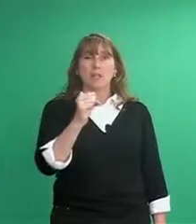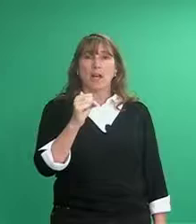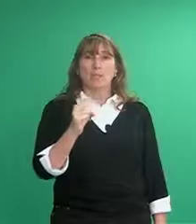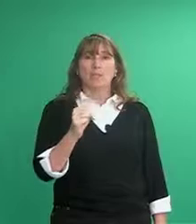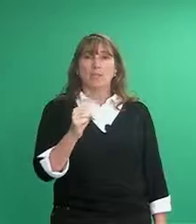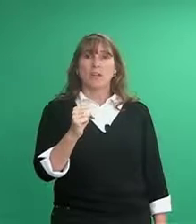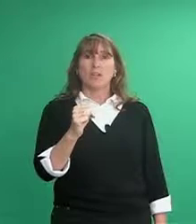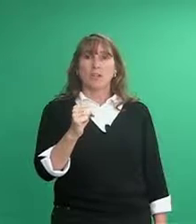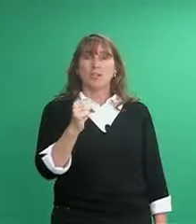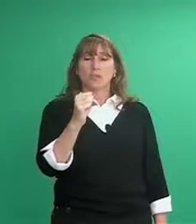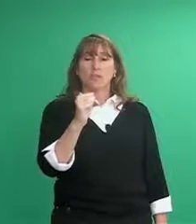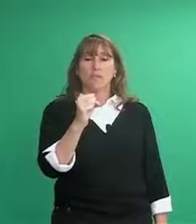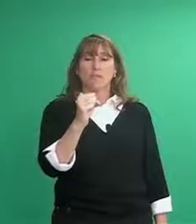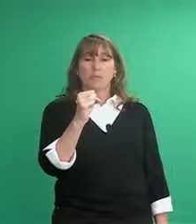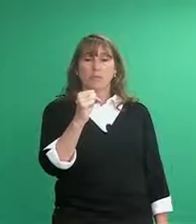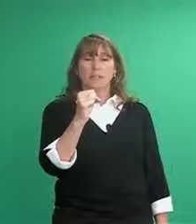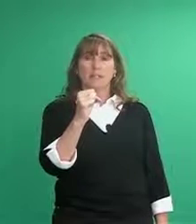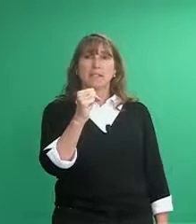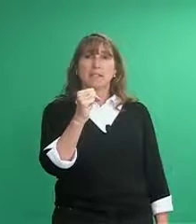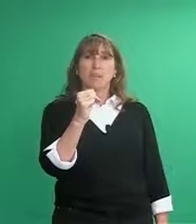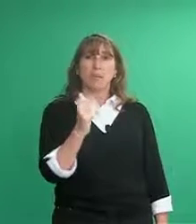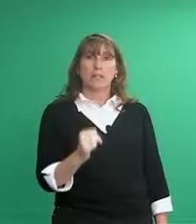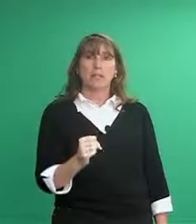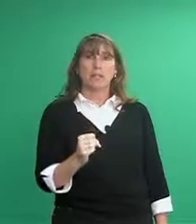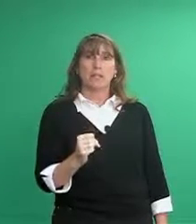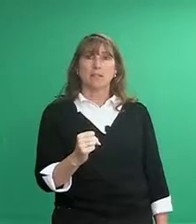[um] variation, you can have it with the S handshape like this